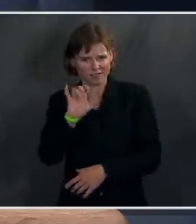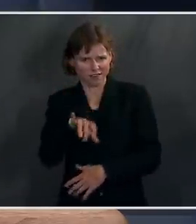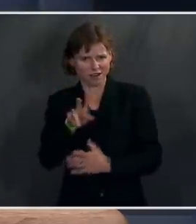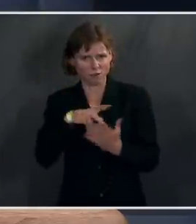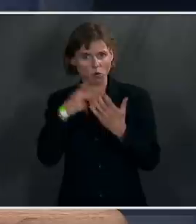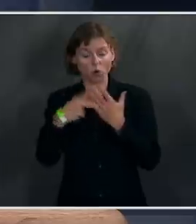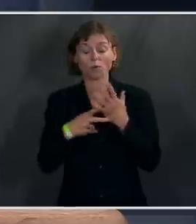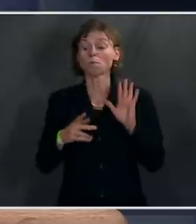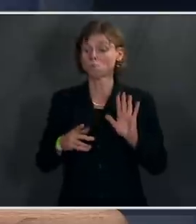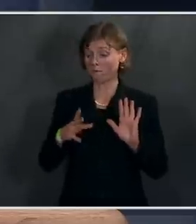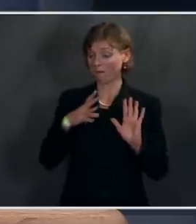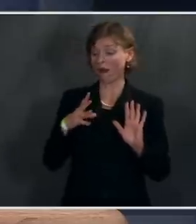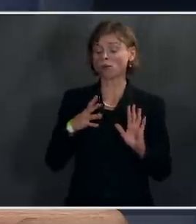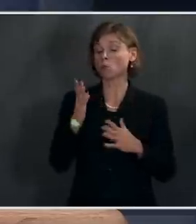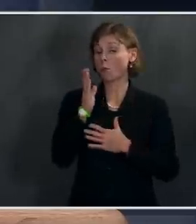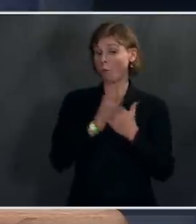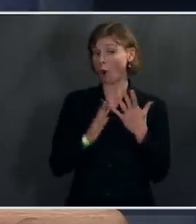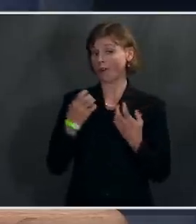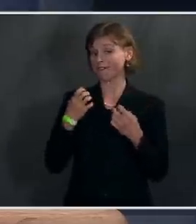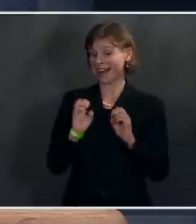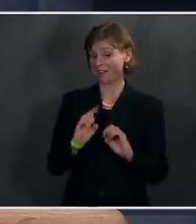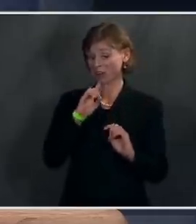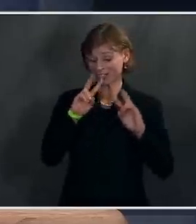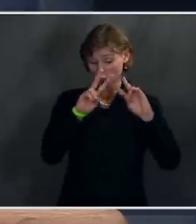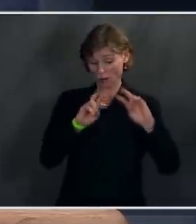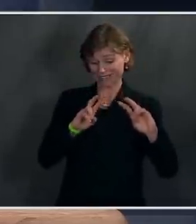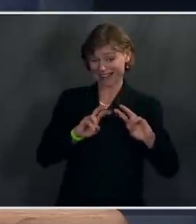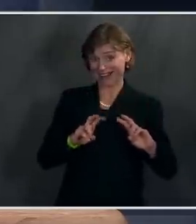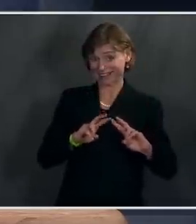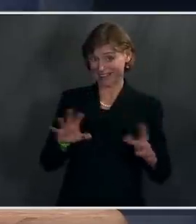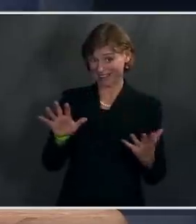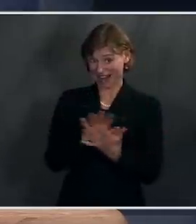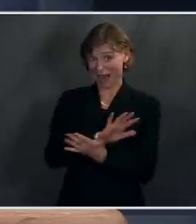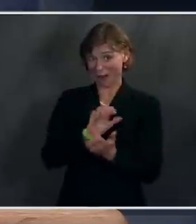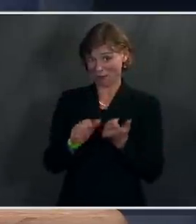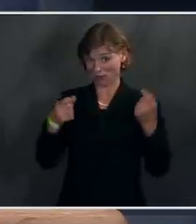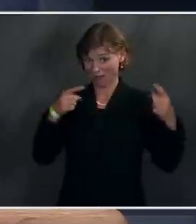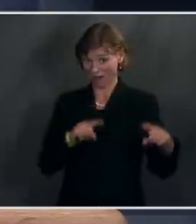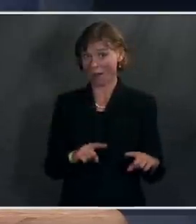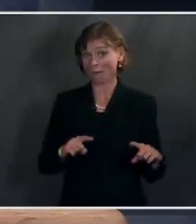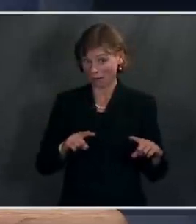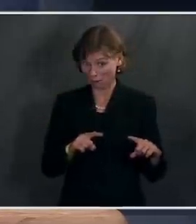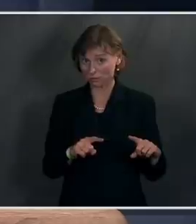is to assess the damage that has been done by the policies